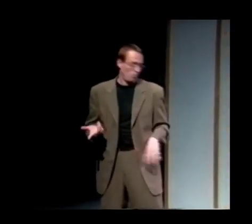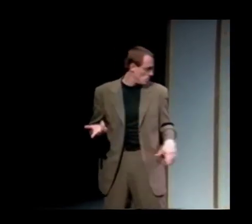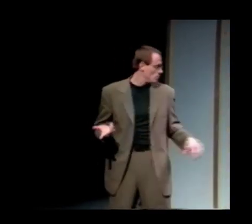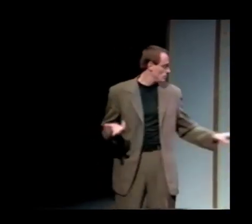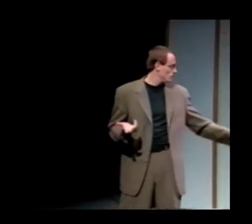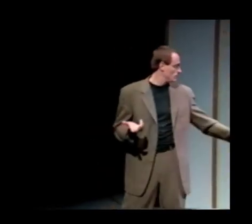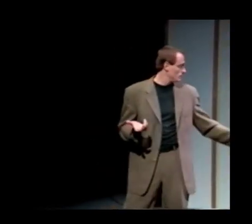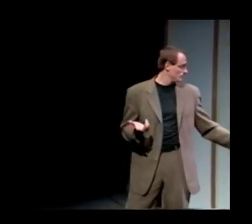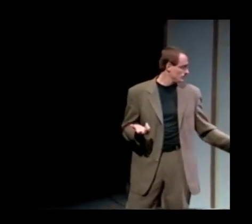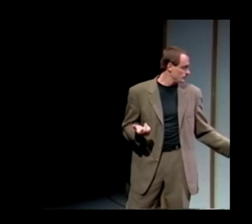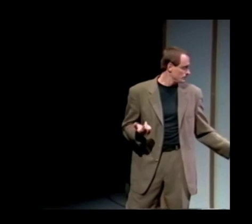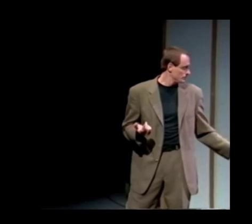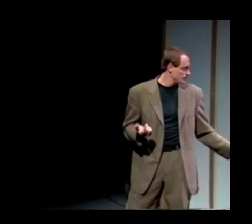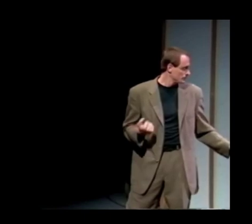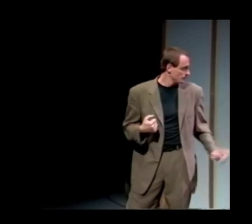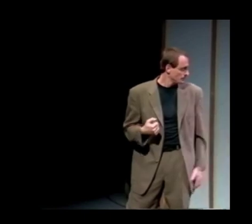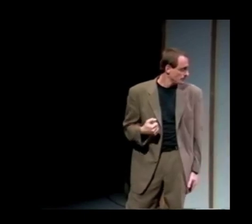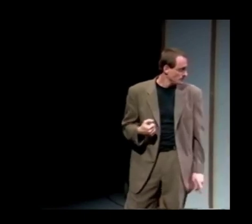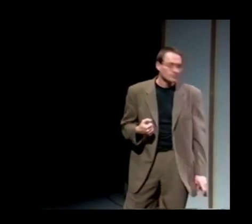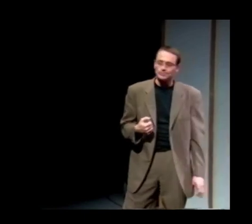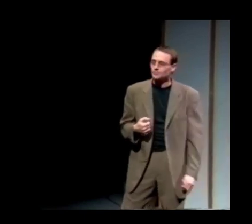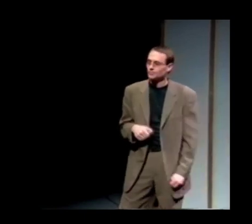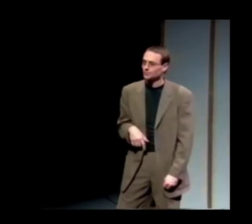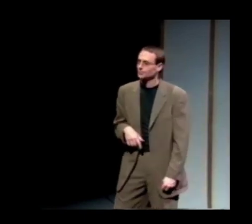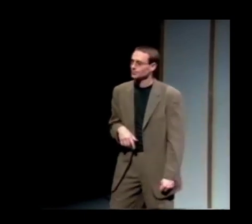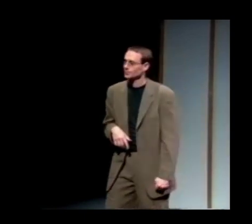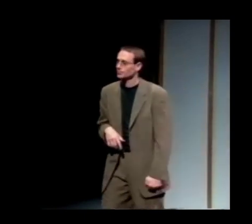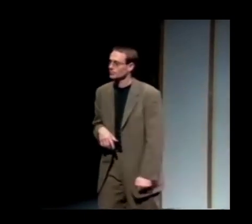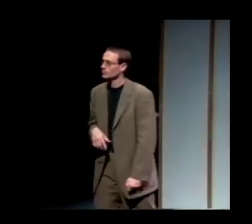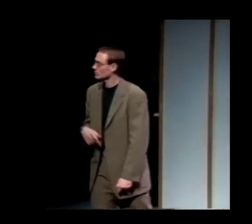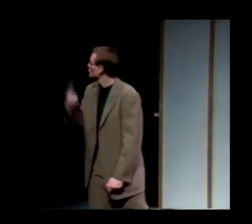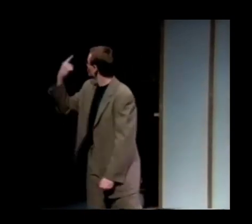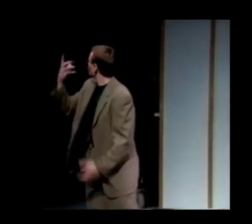HOW DO WE DO THAT?